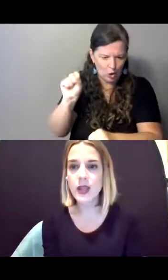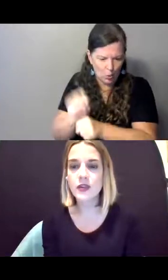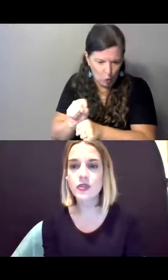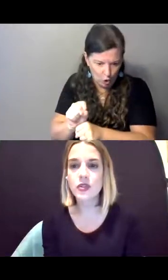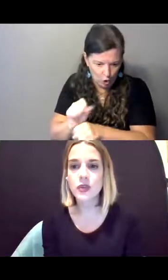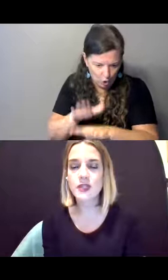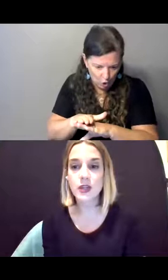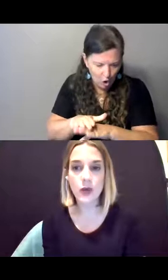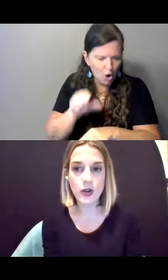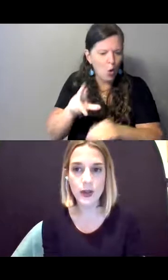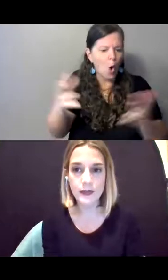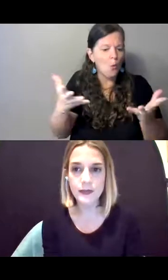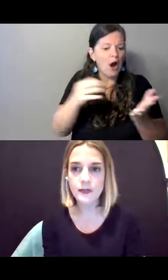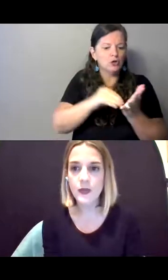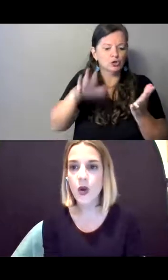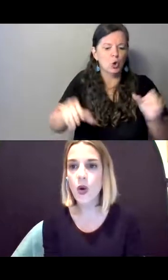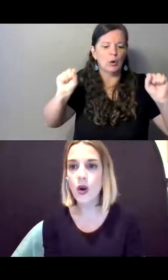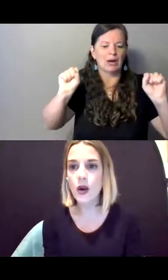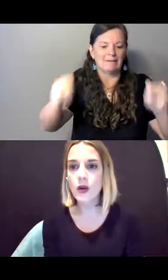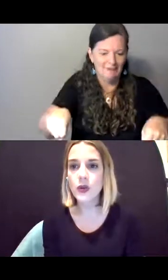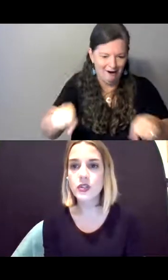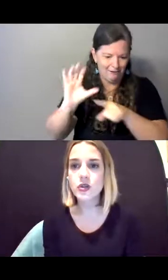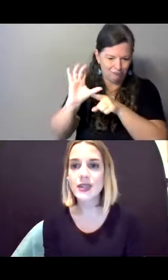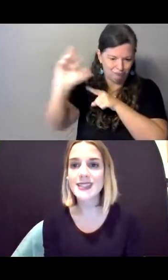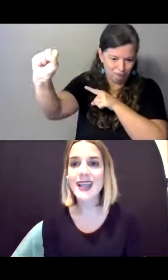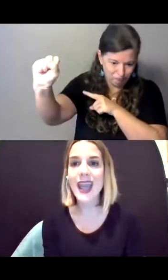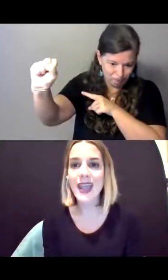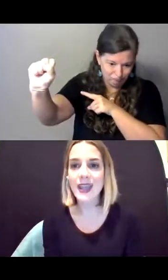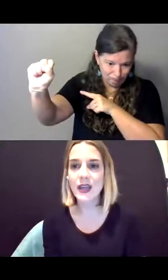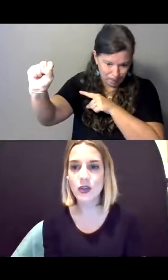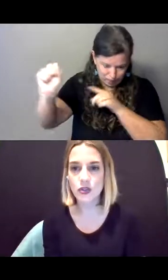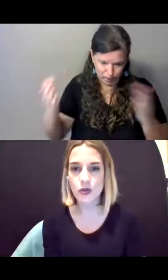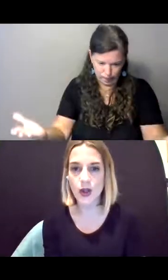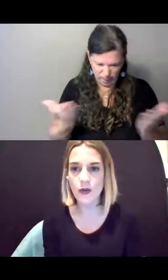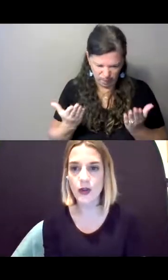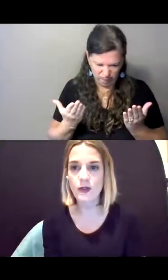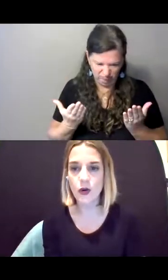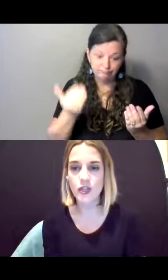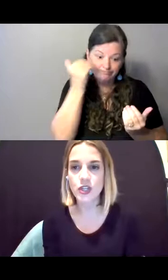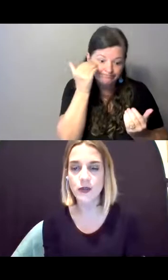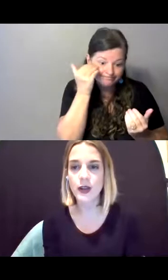individual students need to work on or what students can strive on or achieve on.